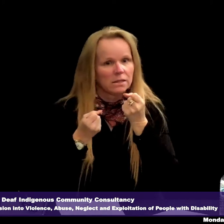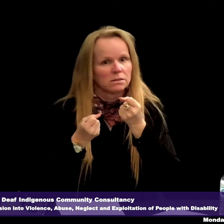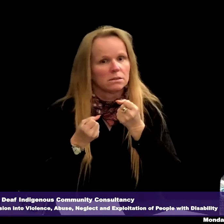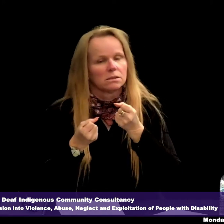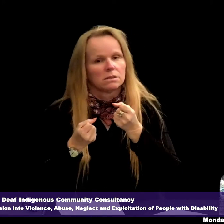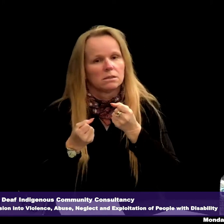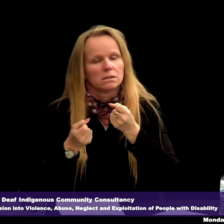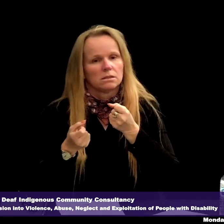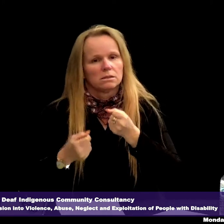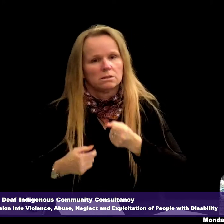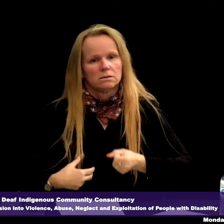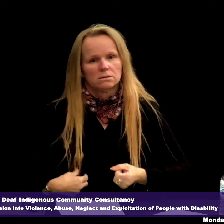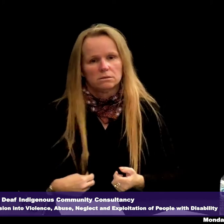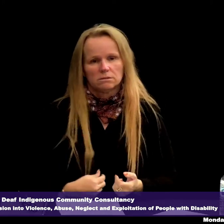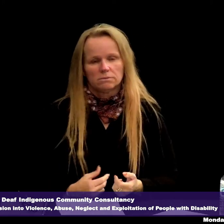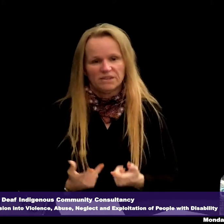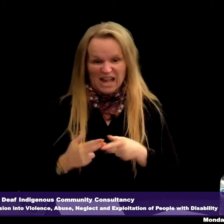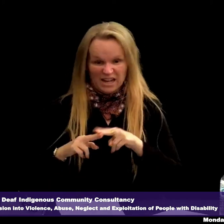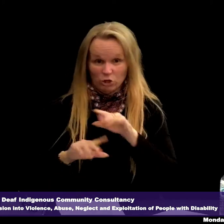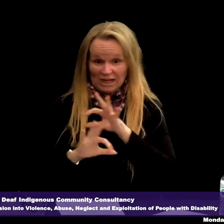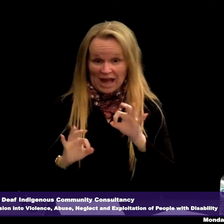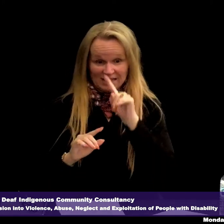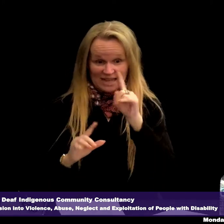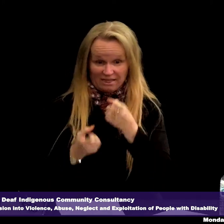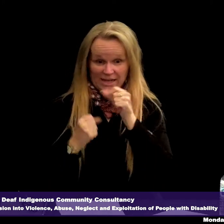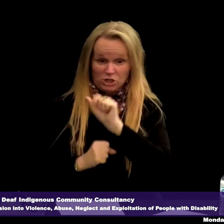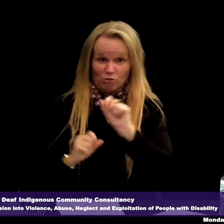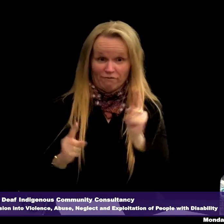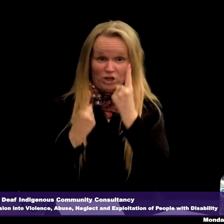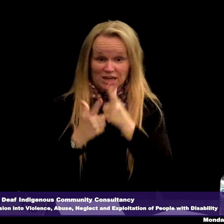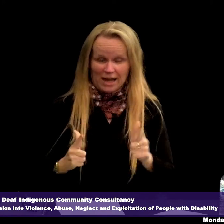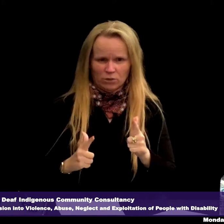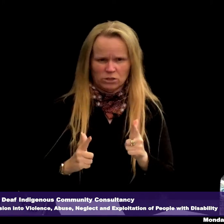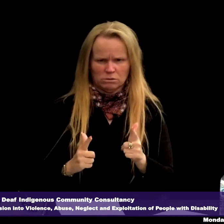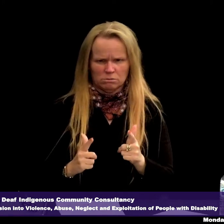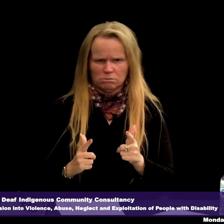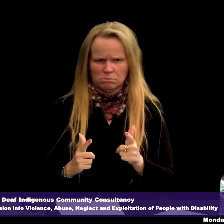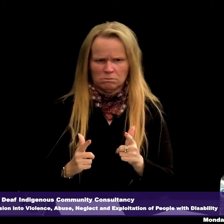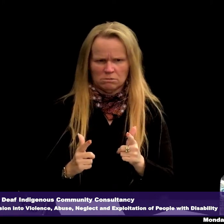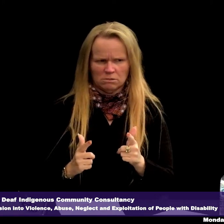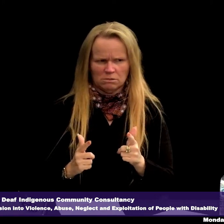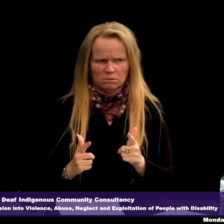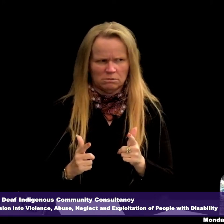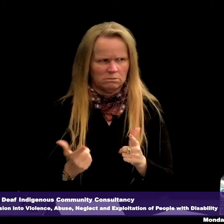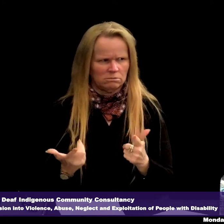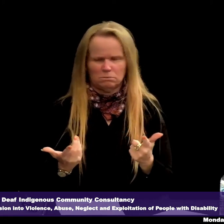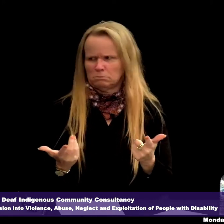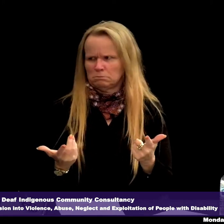able to understand your plan. You need to have a plan that meets your needs and suits your needs. And if you can't get that in your first language, then what does that mean for